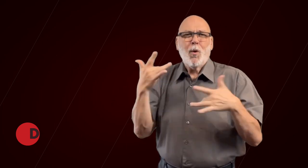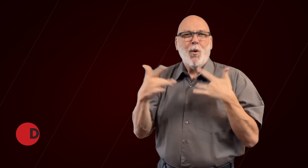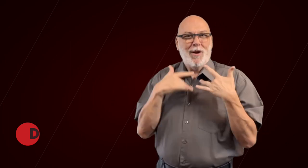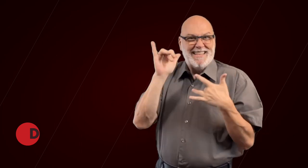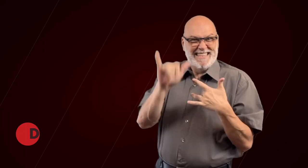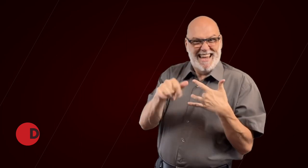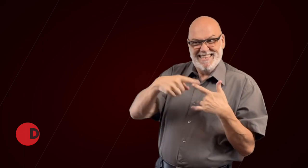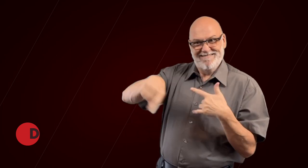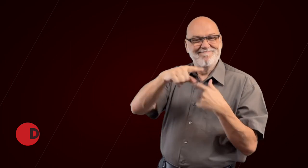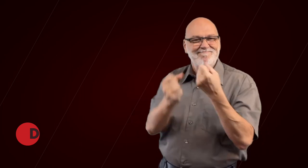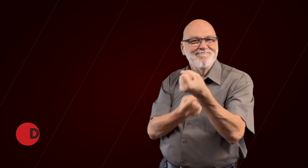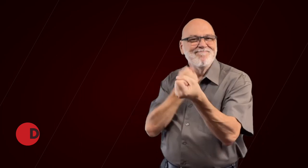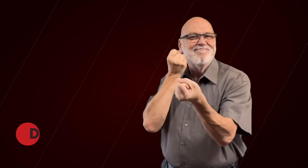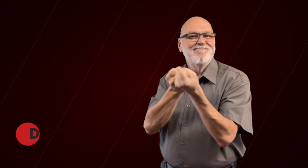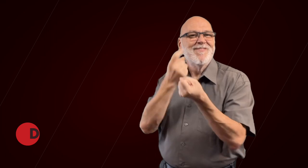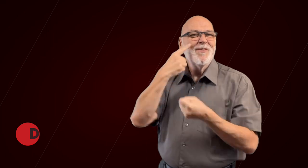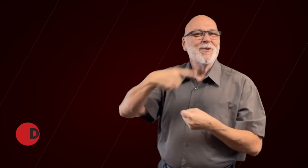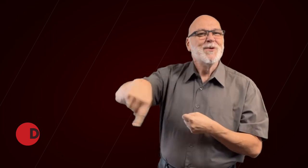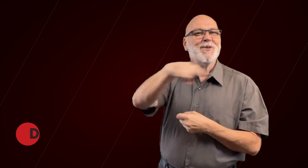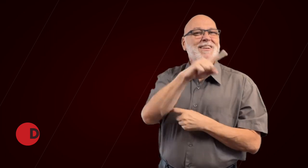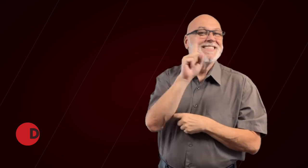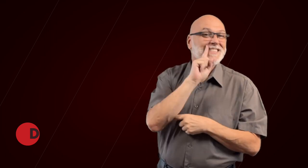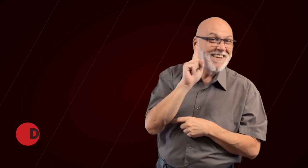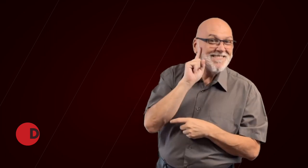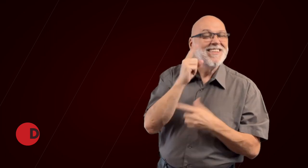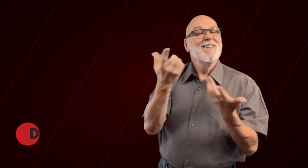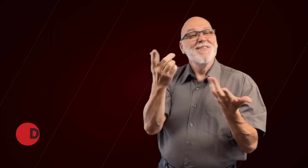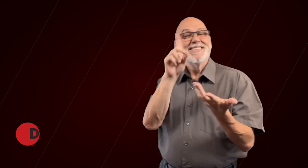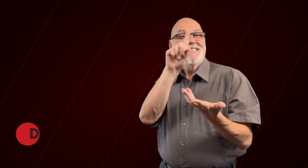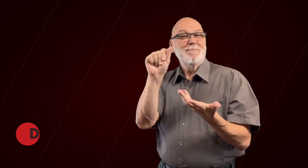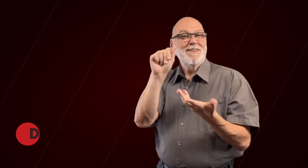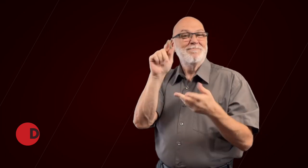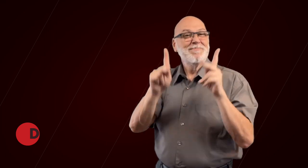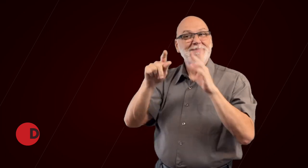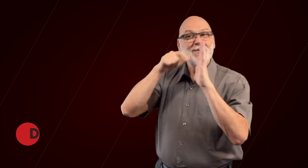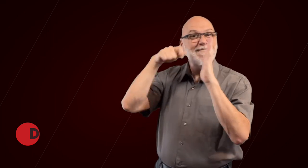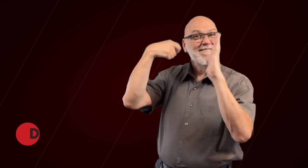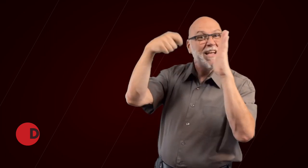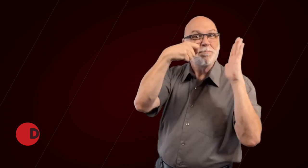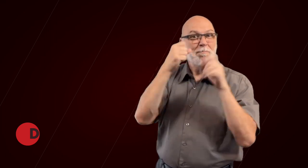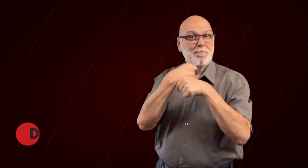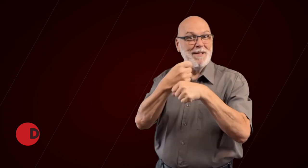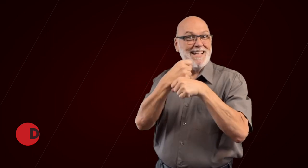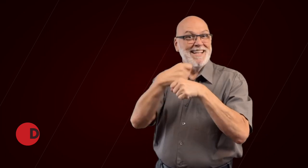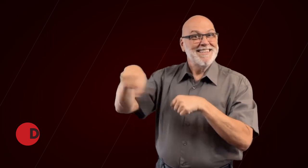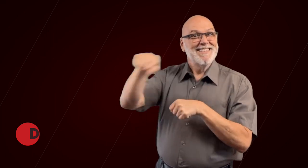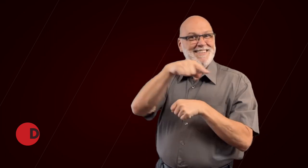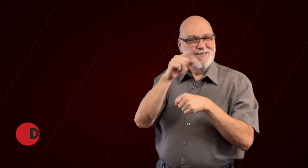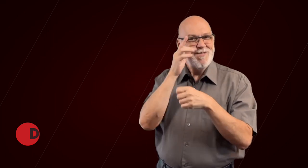that people are excited about because of the support Deaf and/or